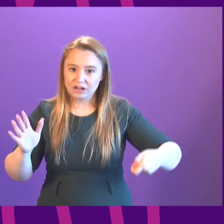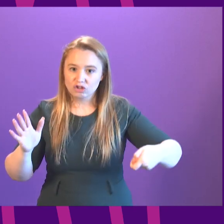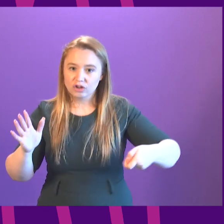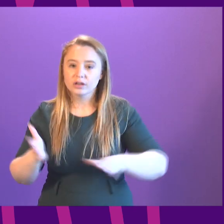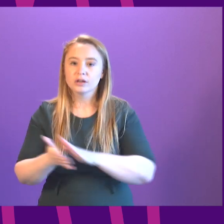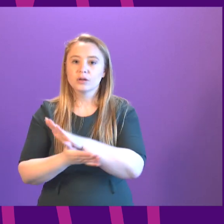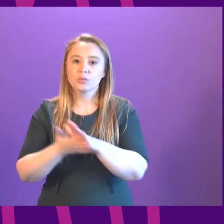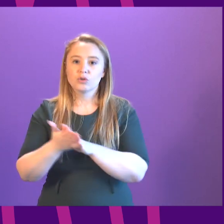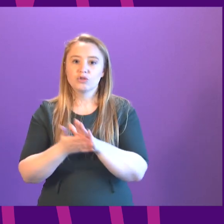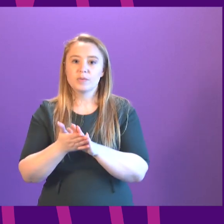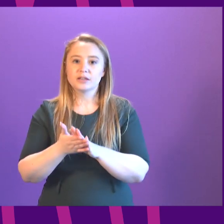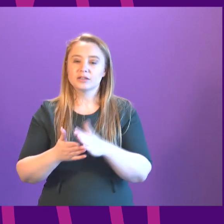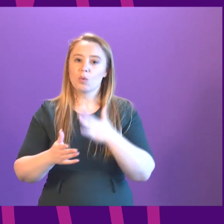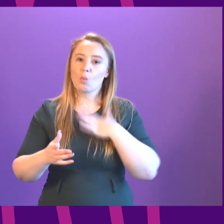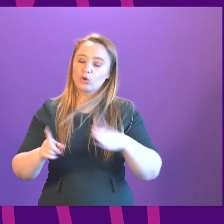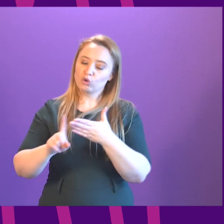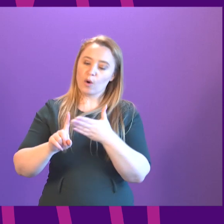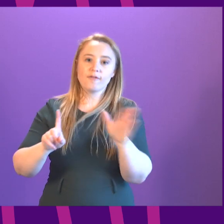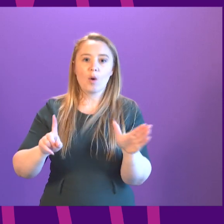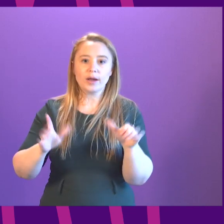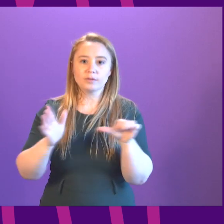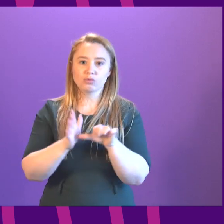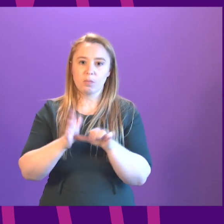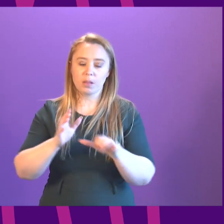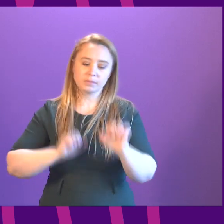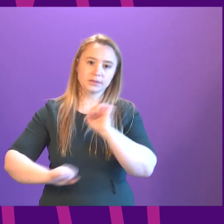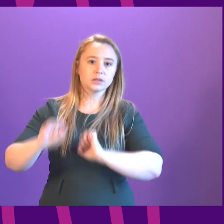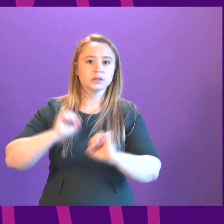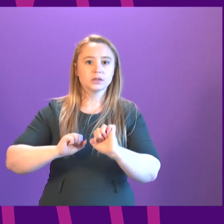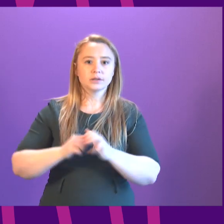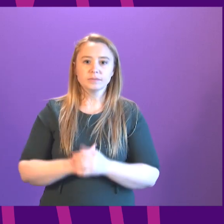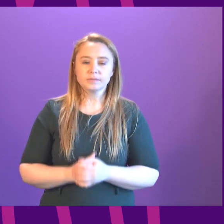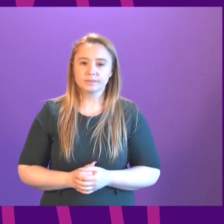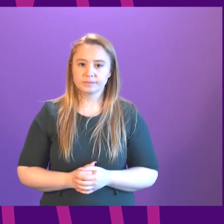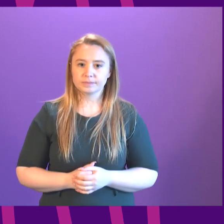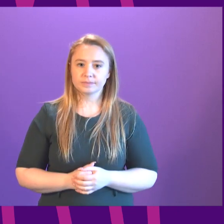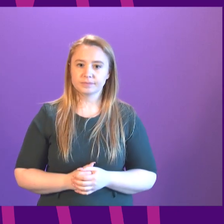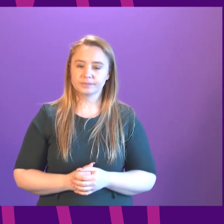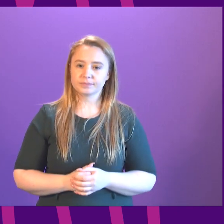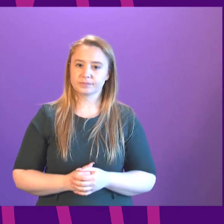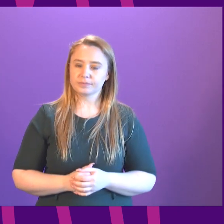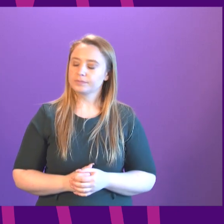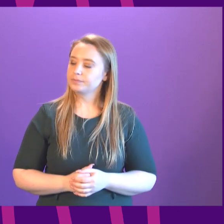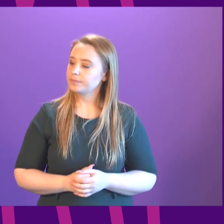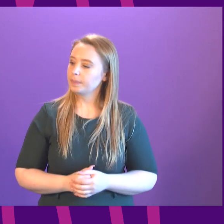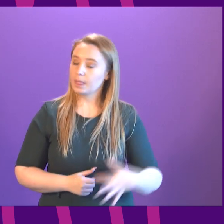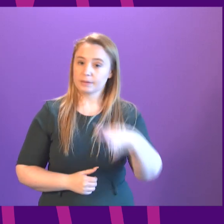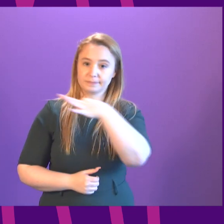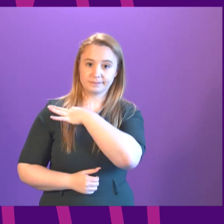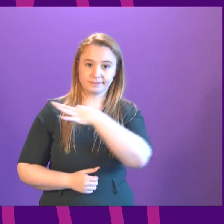we could avoid some of the problems that we are seeing? The First Minister: We discussed the issue of medicines supply